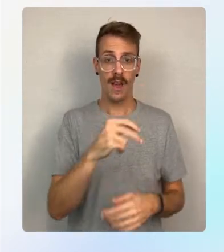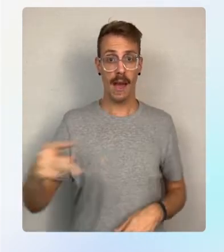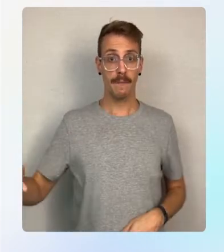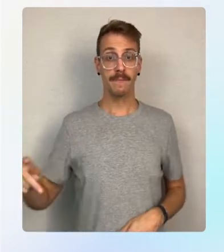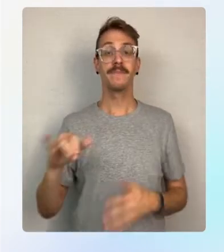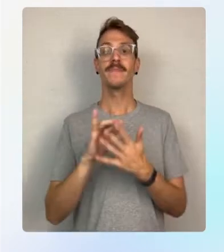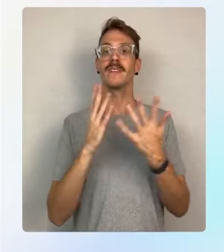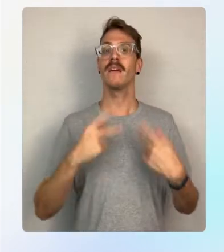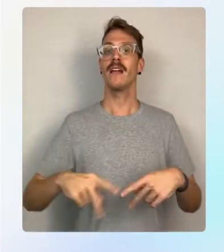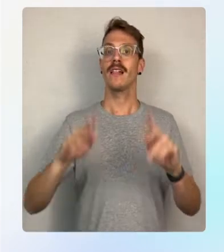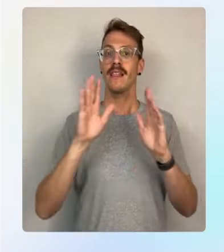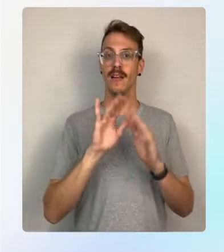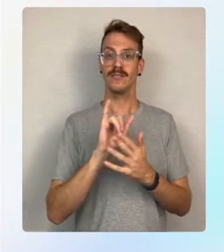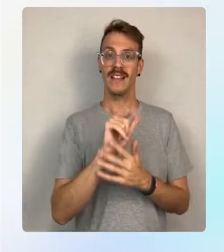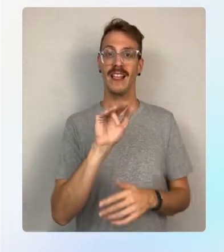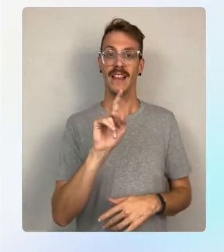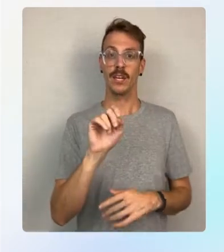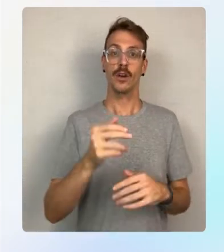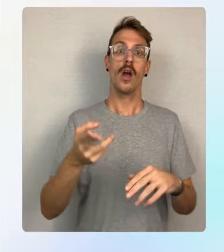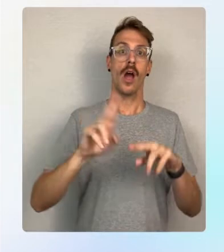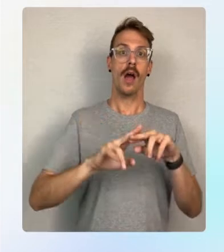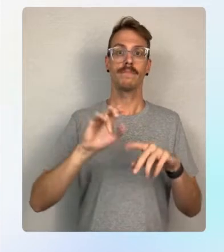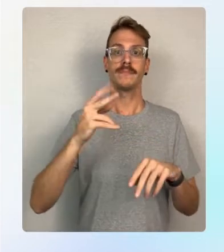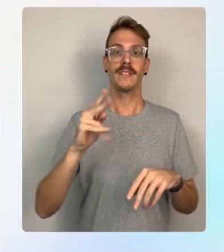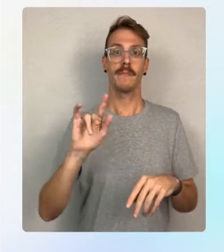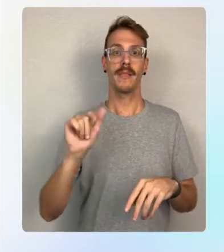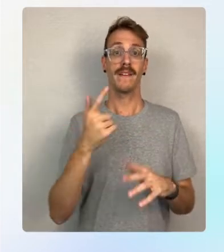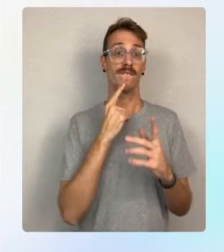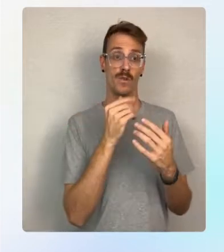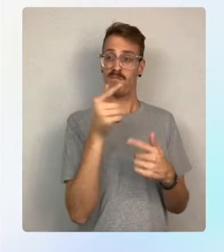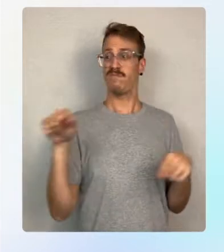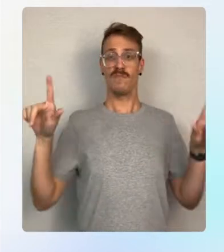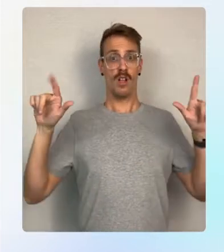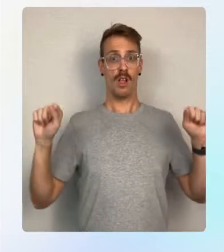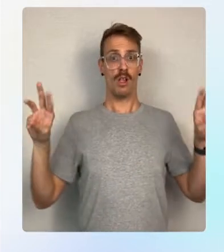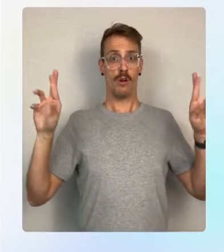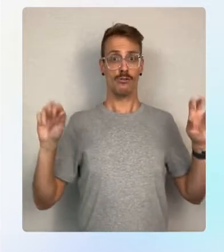This enables bilinear upsampling from low-resolution regions,